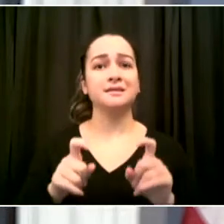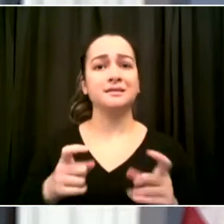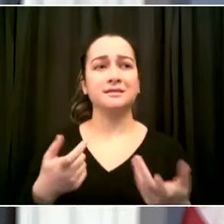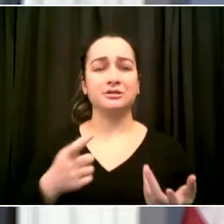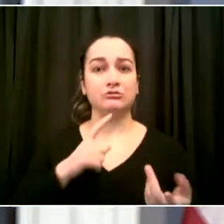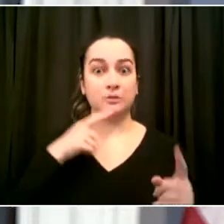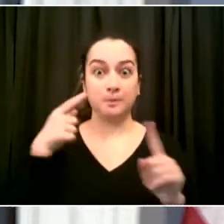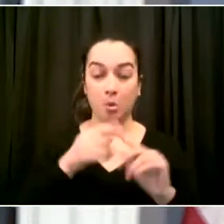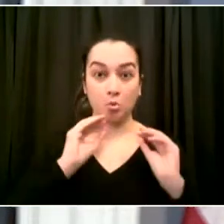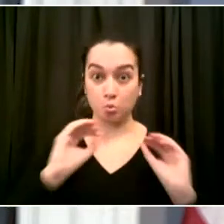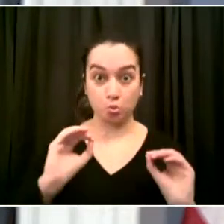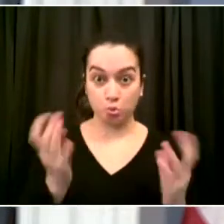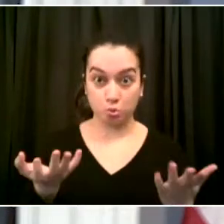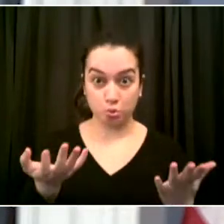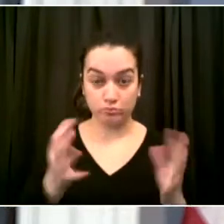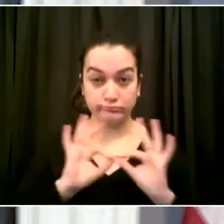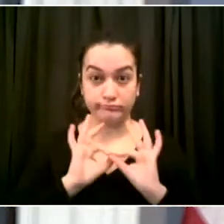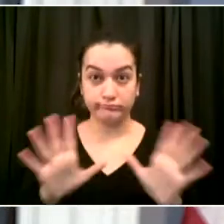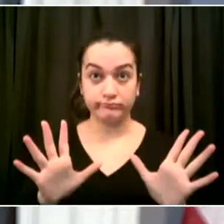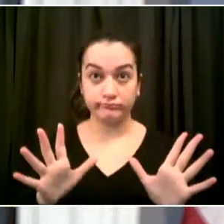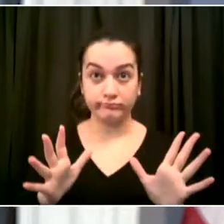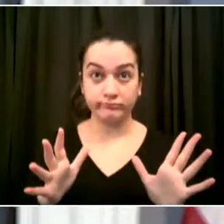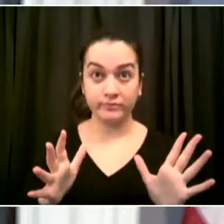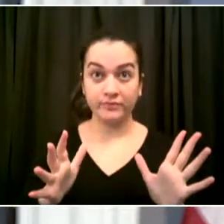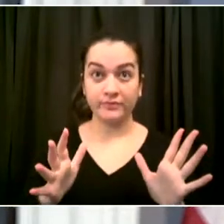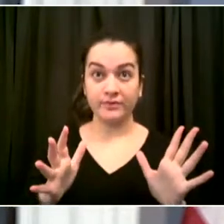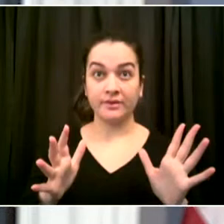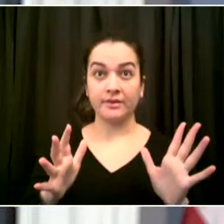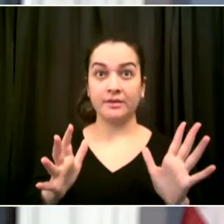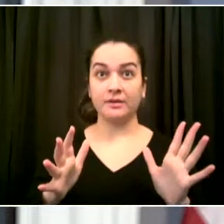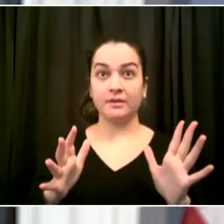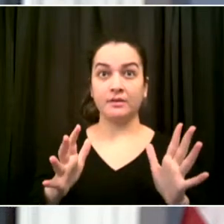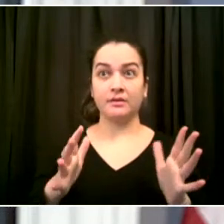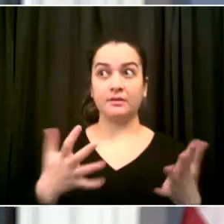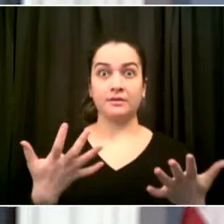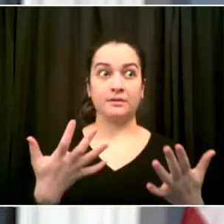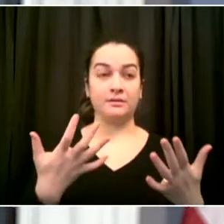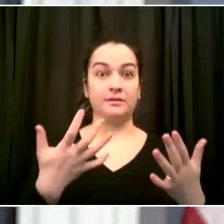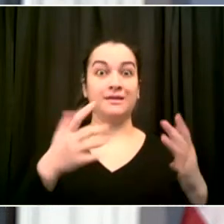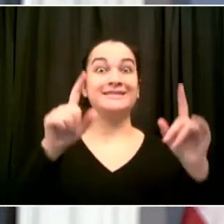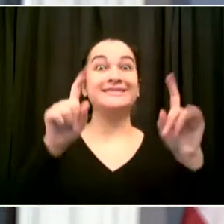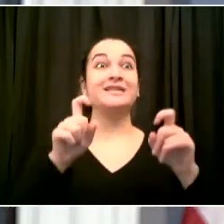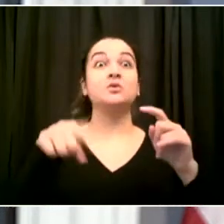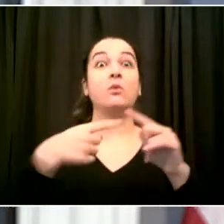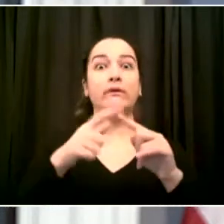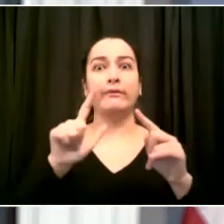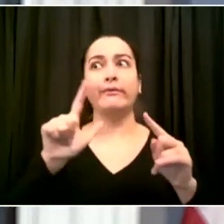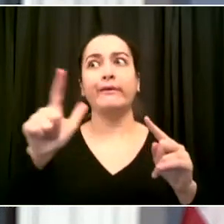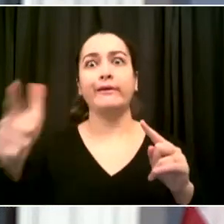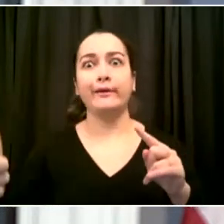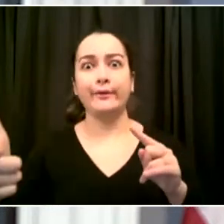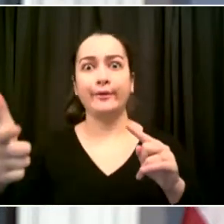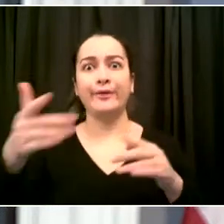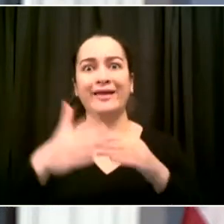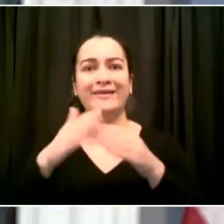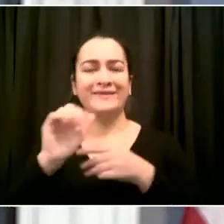THESE ARE AUTOPSIES YOU DON'T LEARN NYATHTHG INFROM IT. WE SHOULD BE DOING DIFFERENT ASSESSMENTS WHICH ARE MUCH